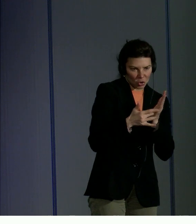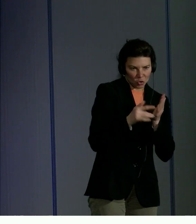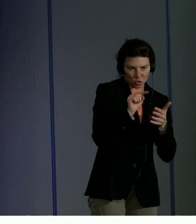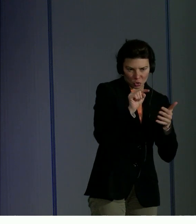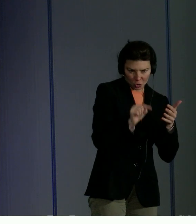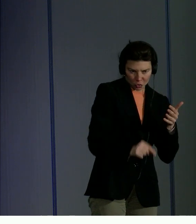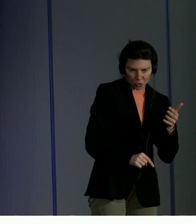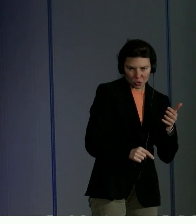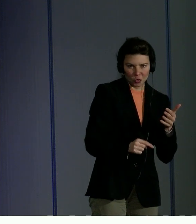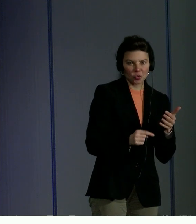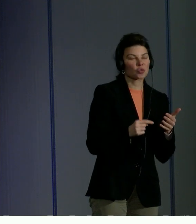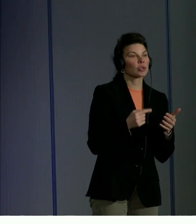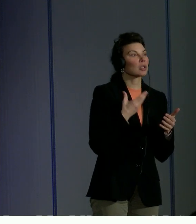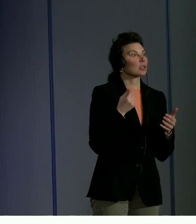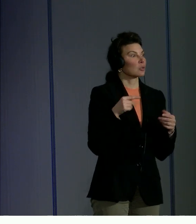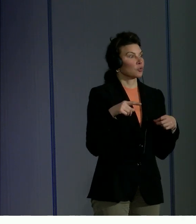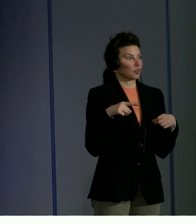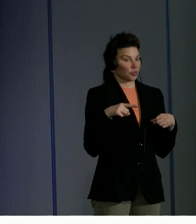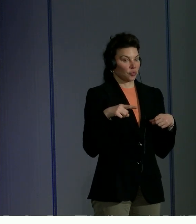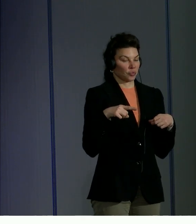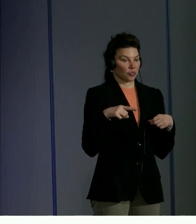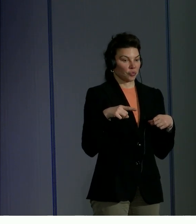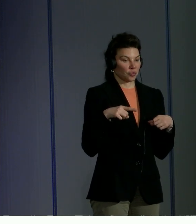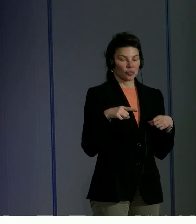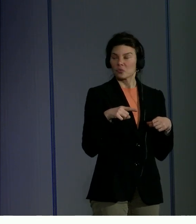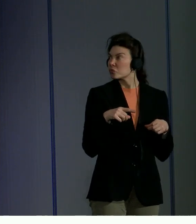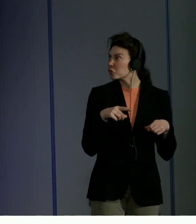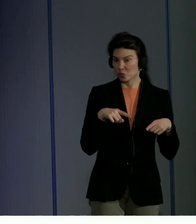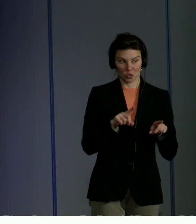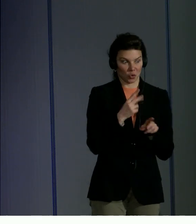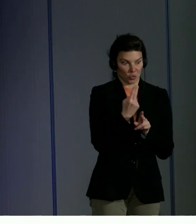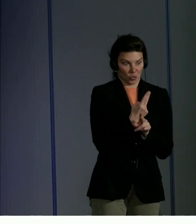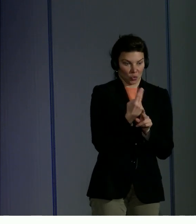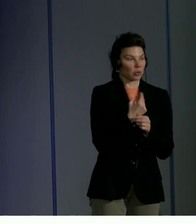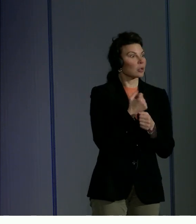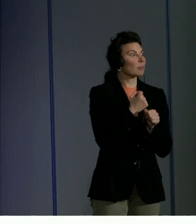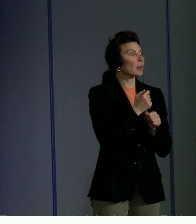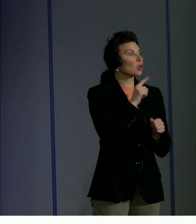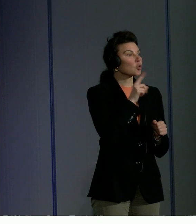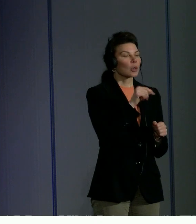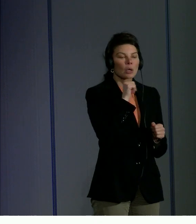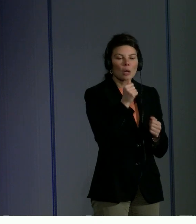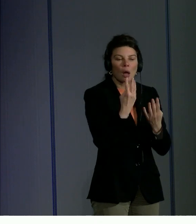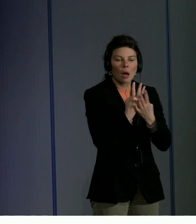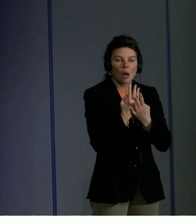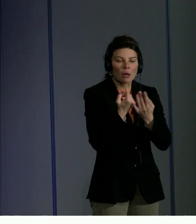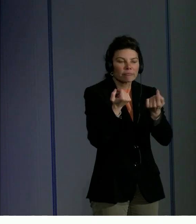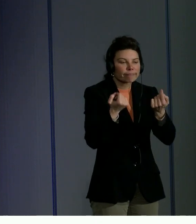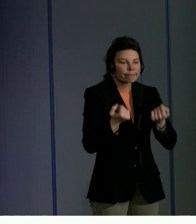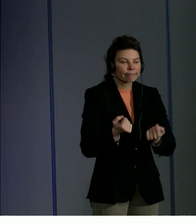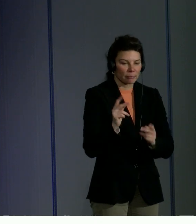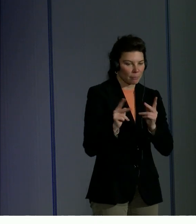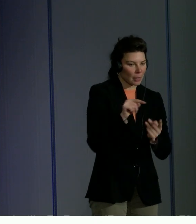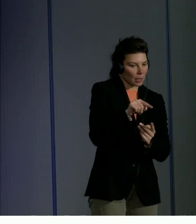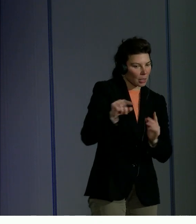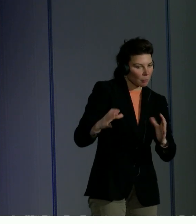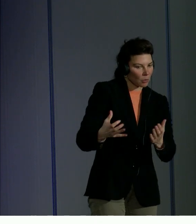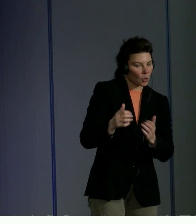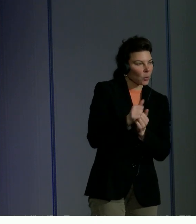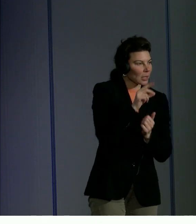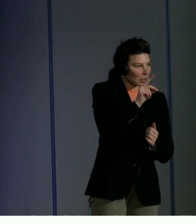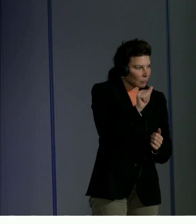during use, make sure that they're not screening out individuals with disabilities who can perform